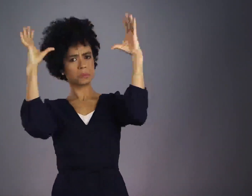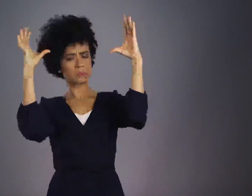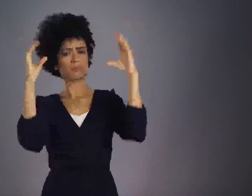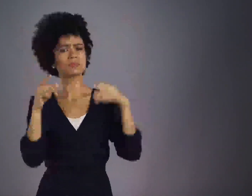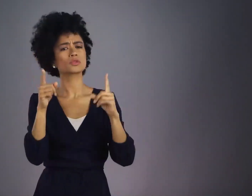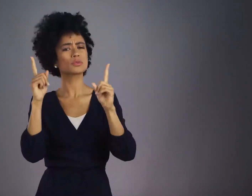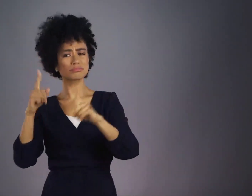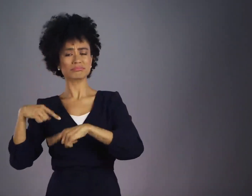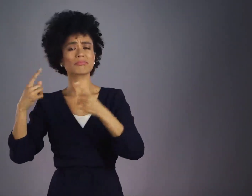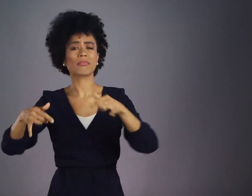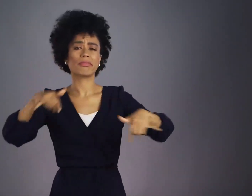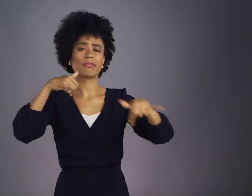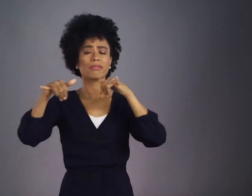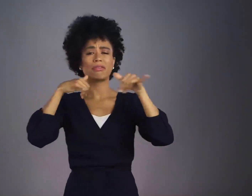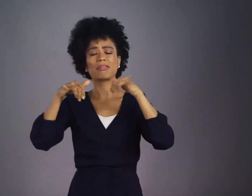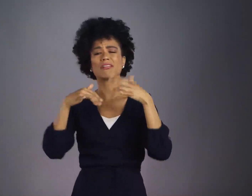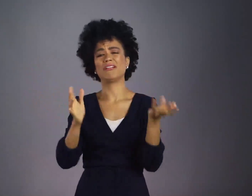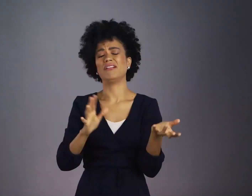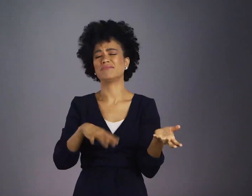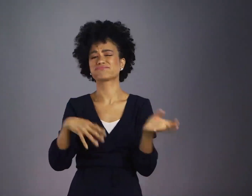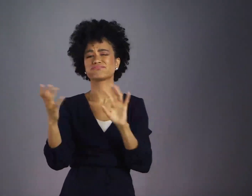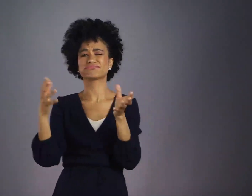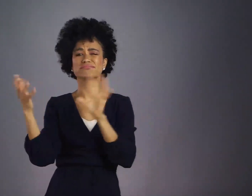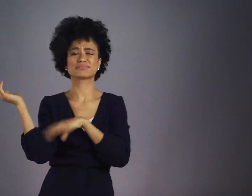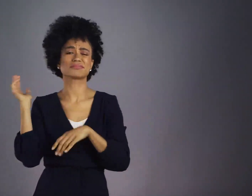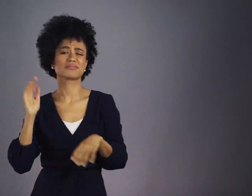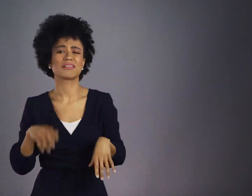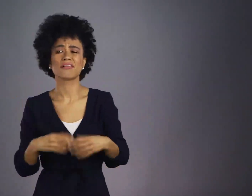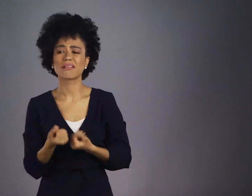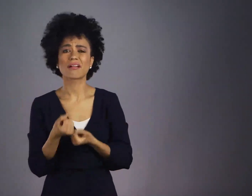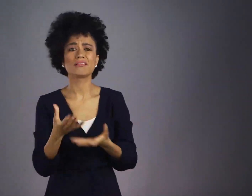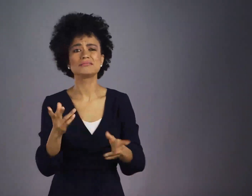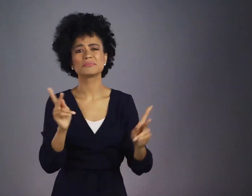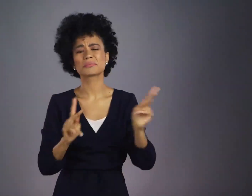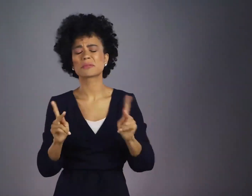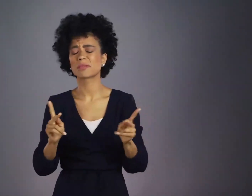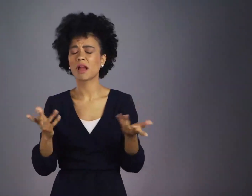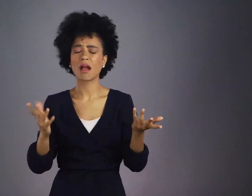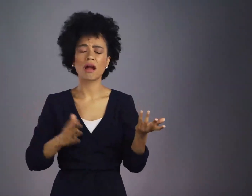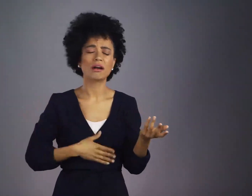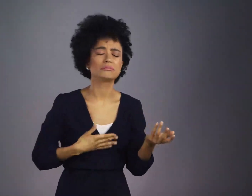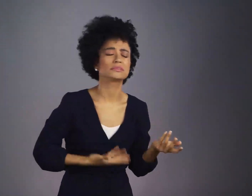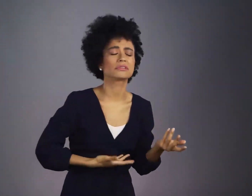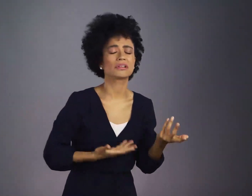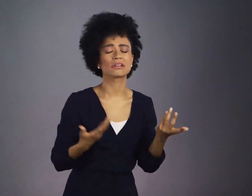It is seldom wise to approach an individual, who still smarts from our injustice to him,